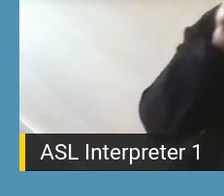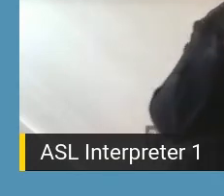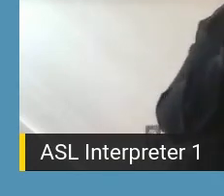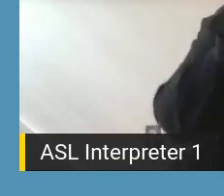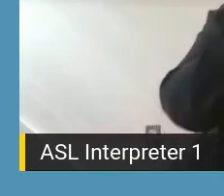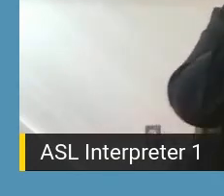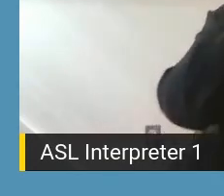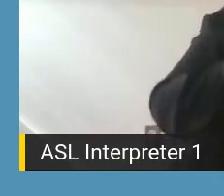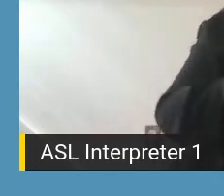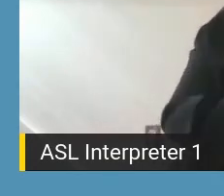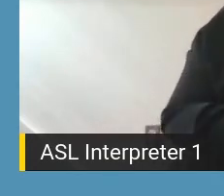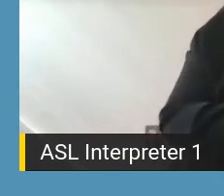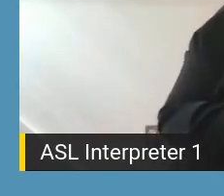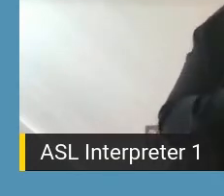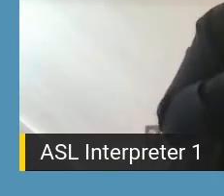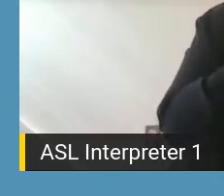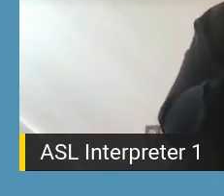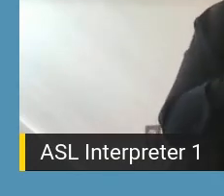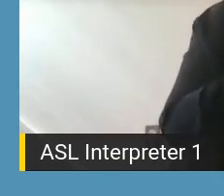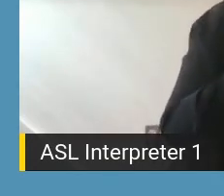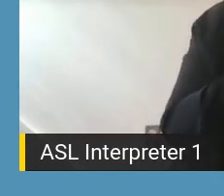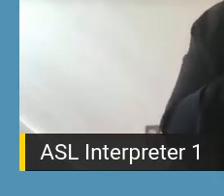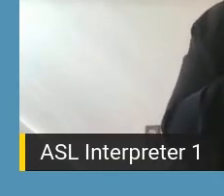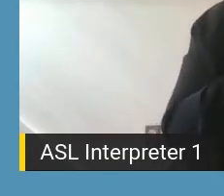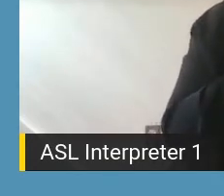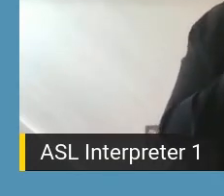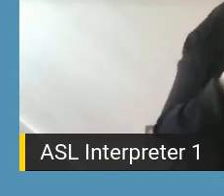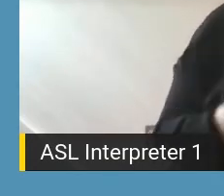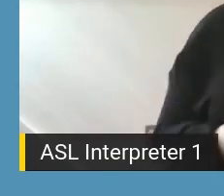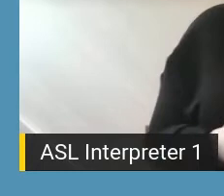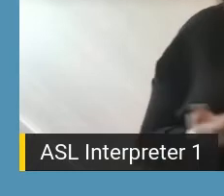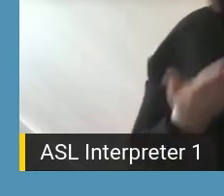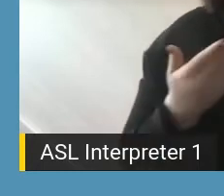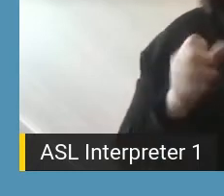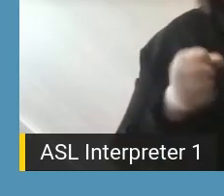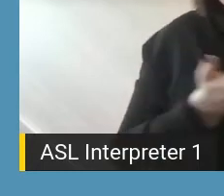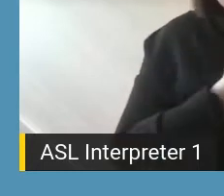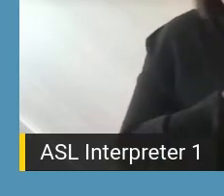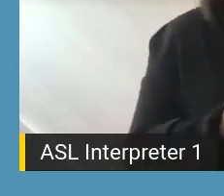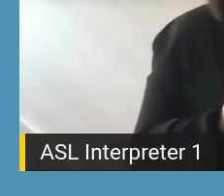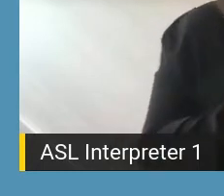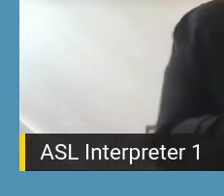hub community and Hannah maybe can help with some of the answers. The first batch of questions